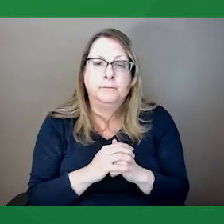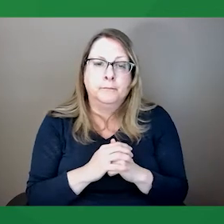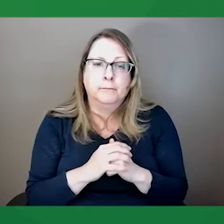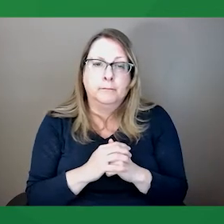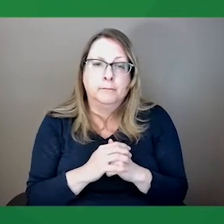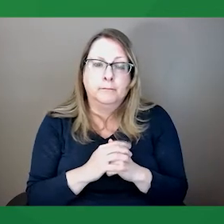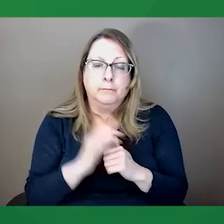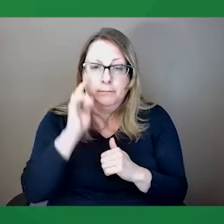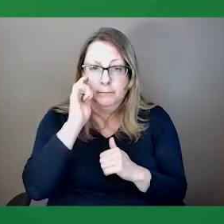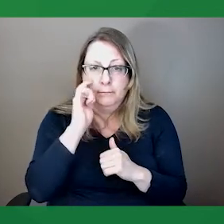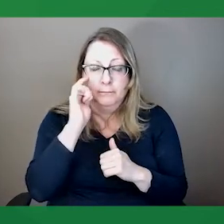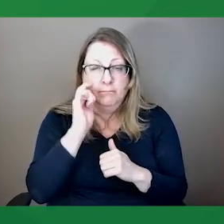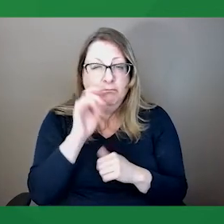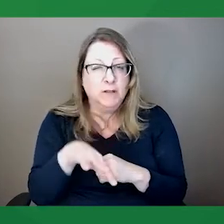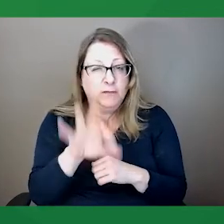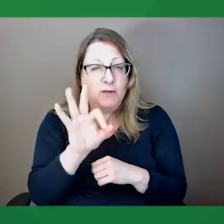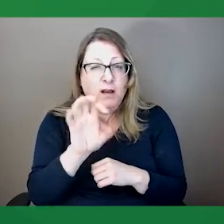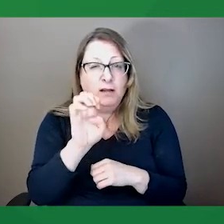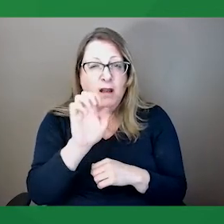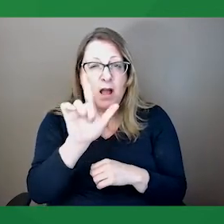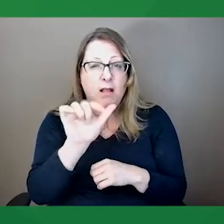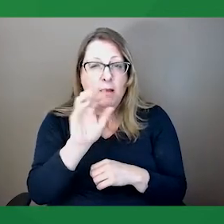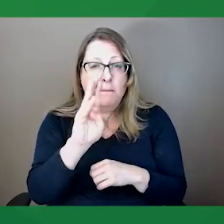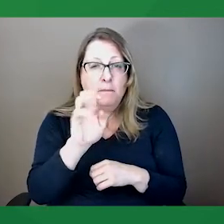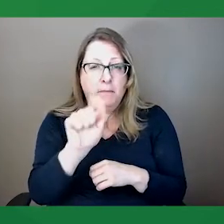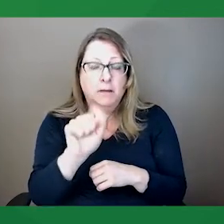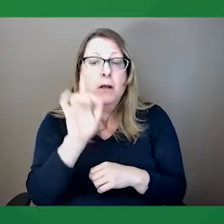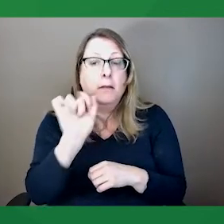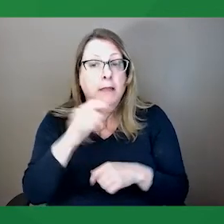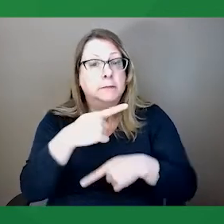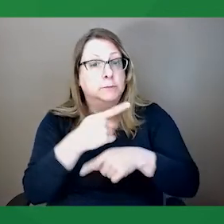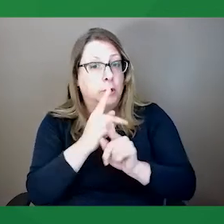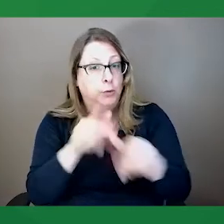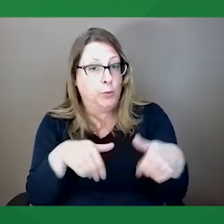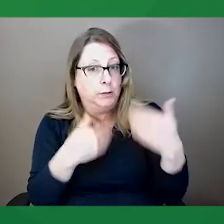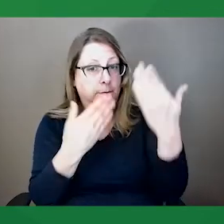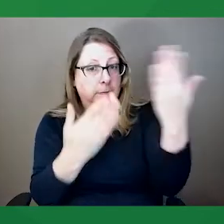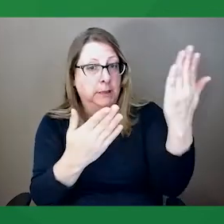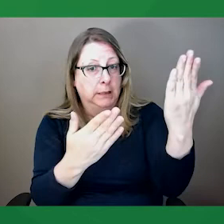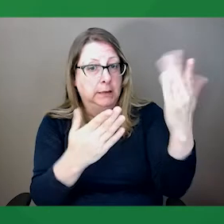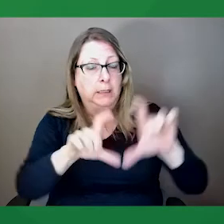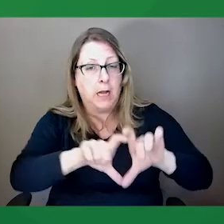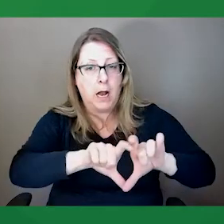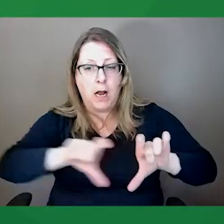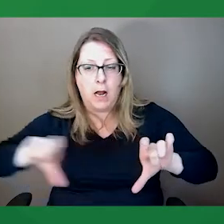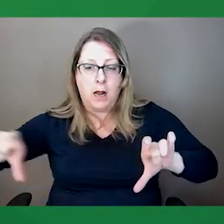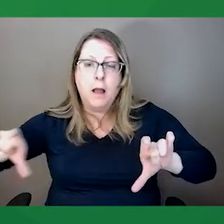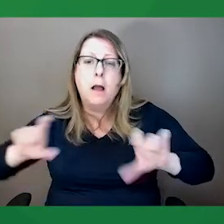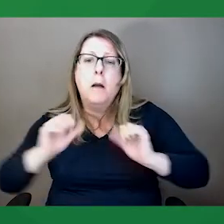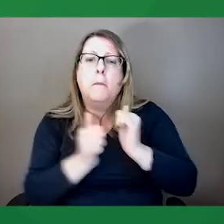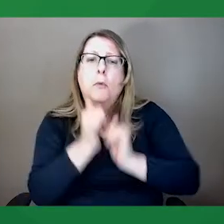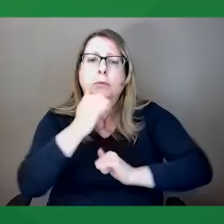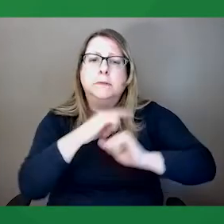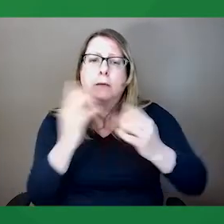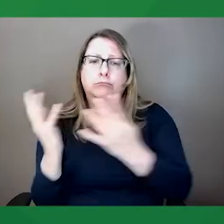and then you find your way to an element here, which you have also seen. So this is a product recommendation list,